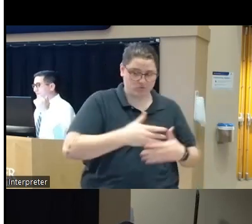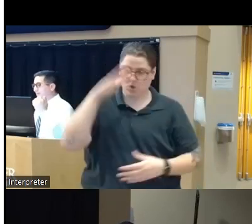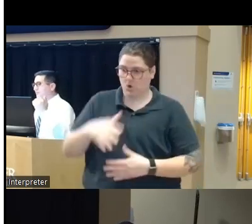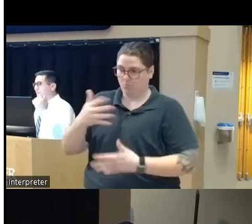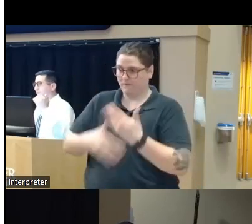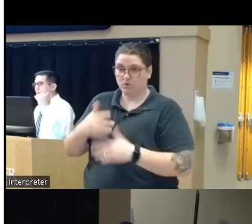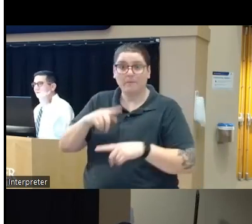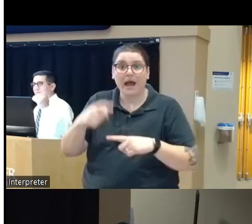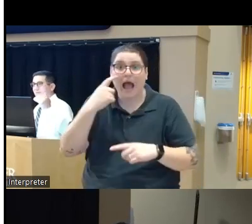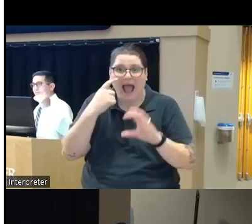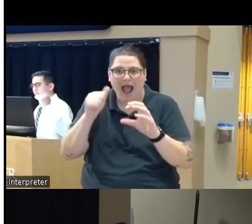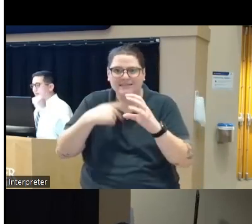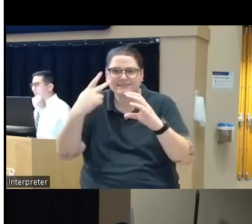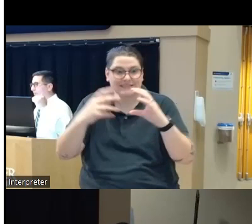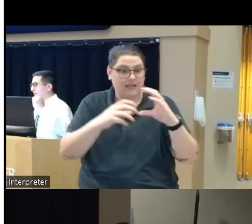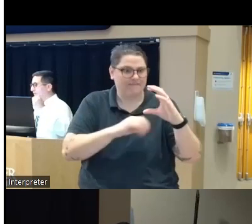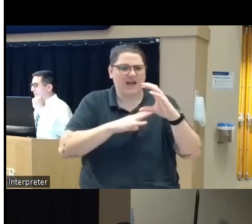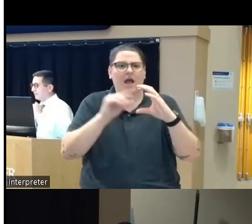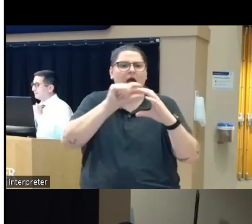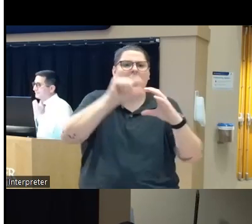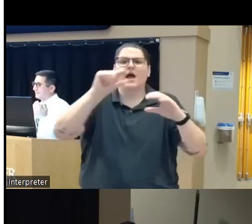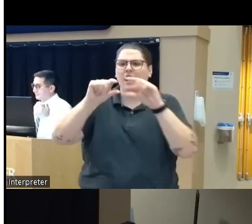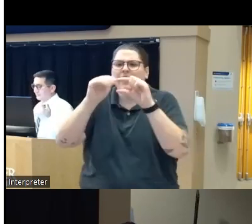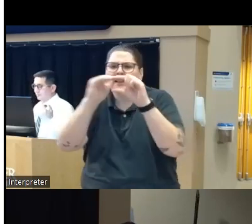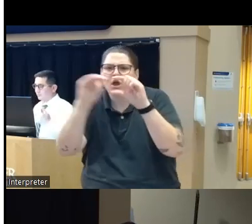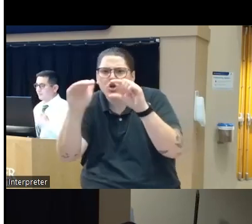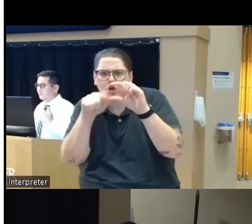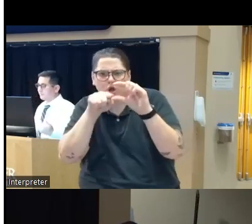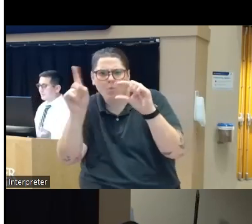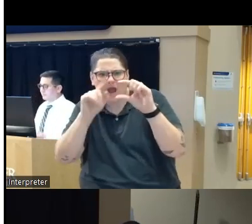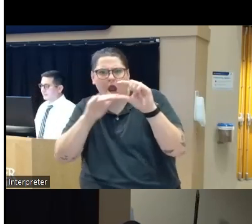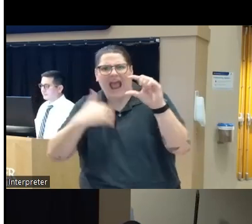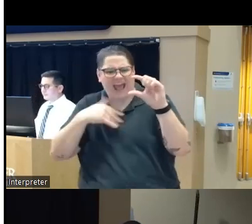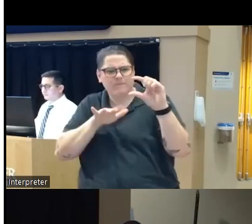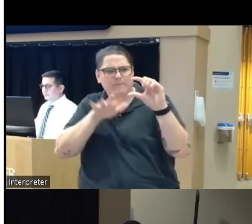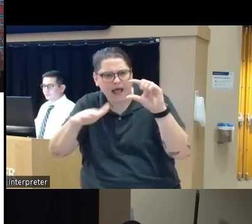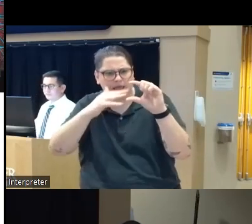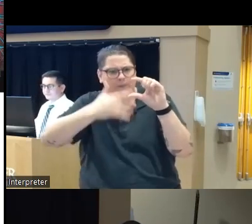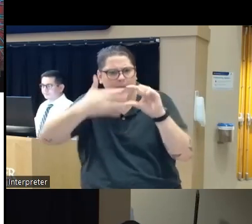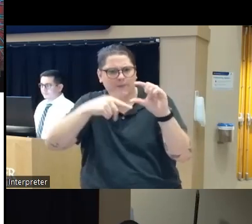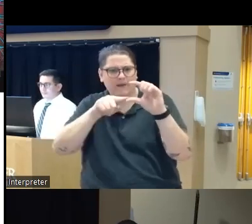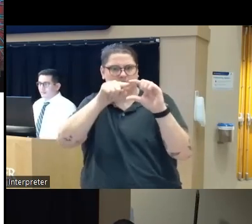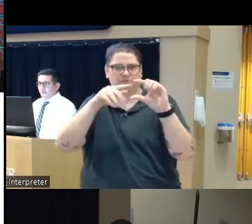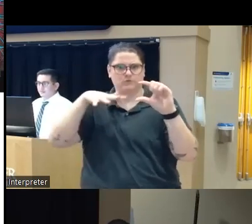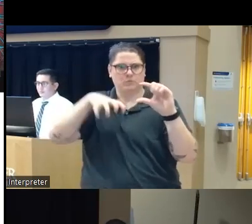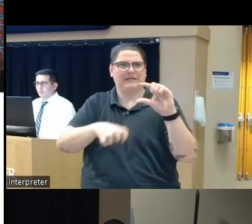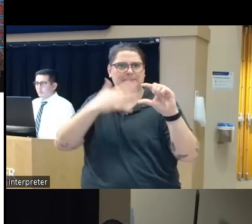know down to the potential level of uh deficit or where there might be microvascular dysfunction and